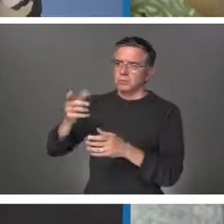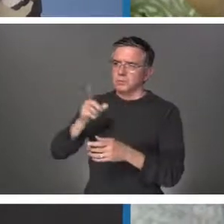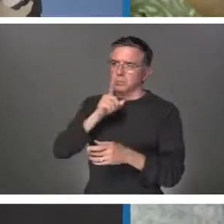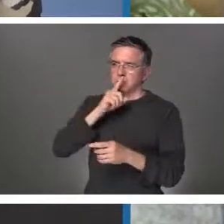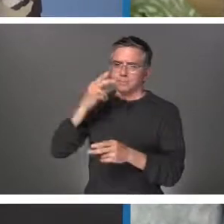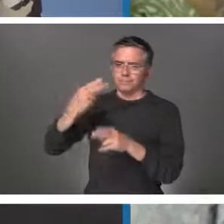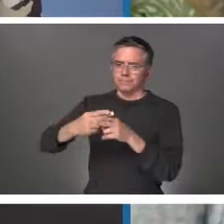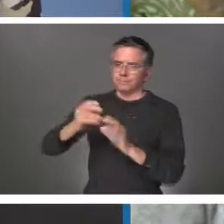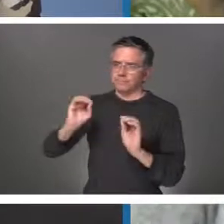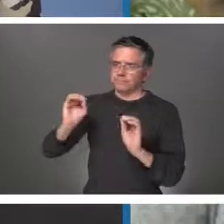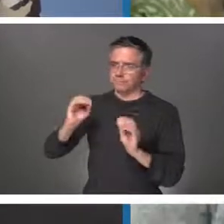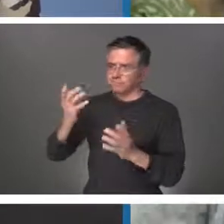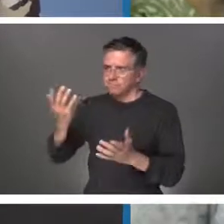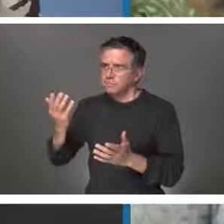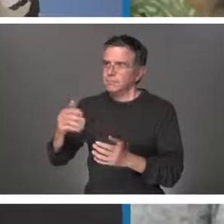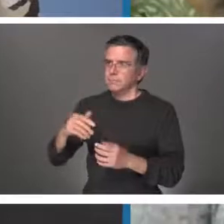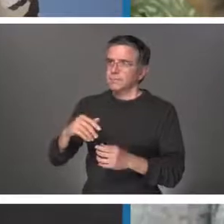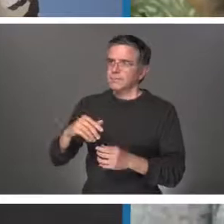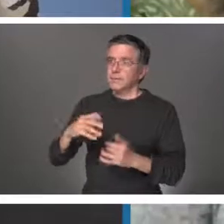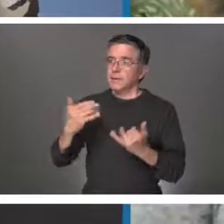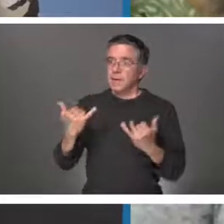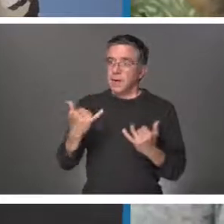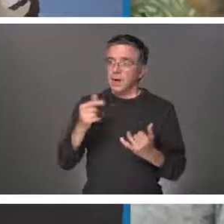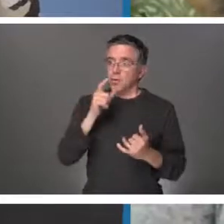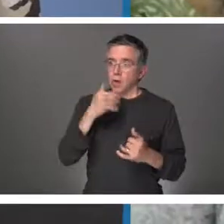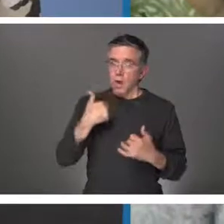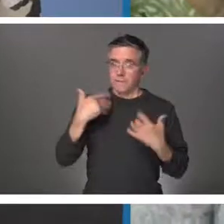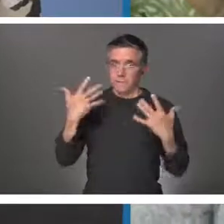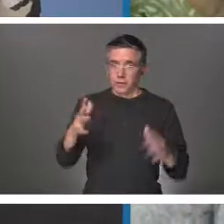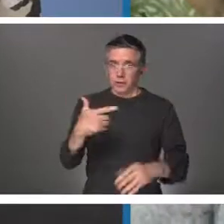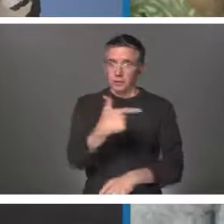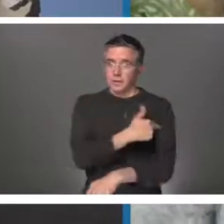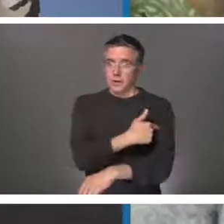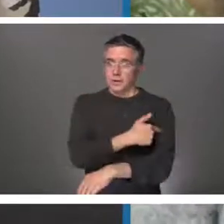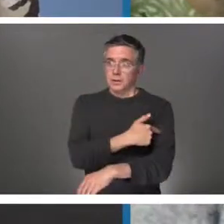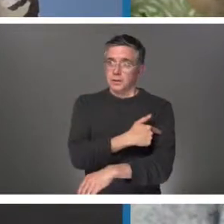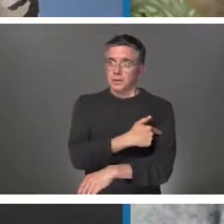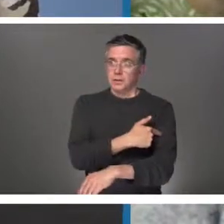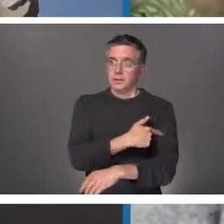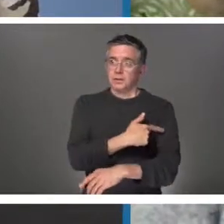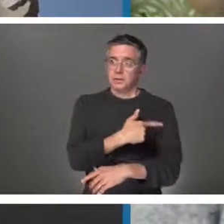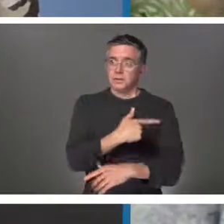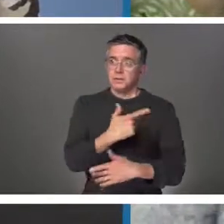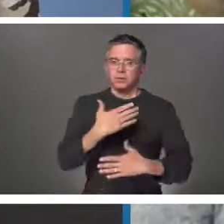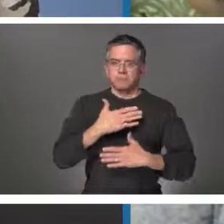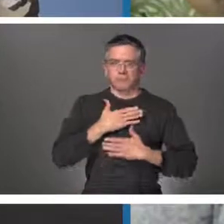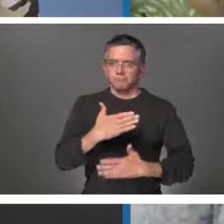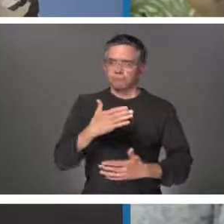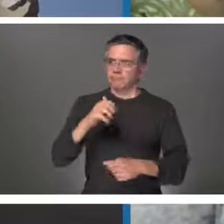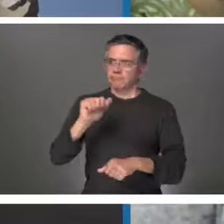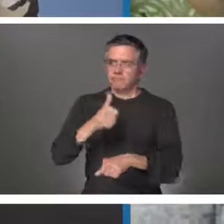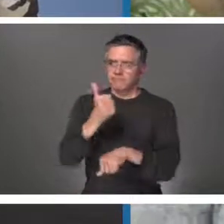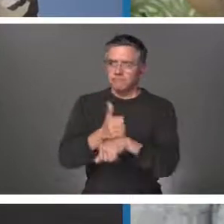and are willing to set up dedicated blocks of time and specific appointment slots for the ACH,